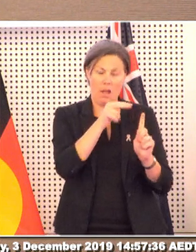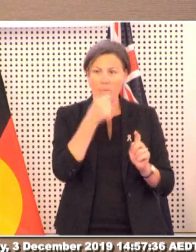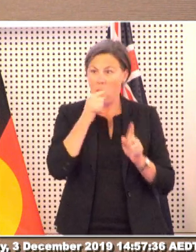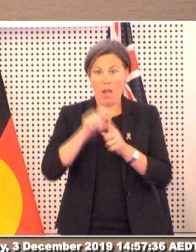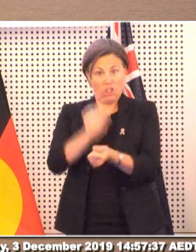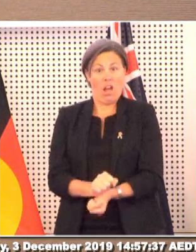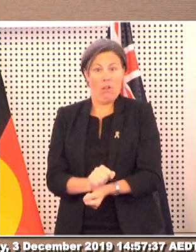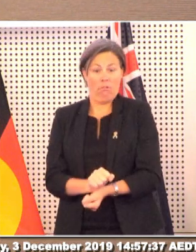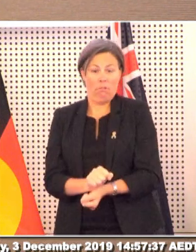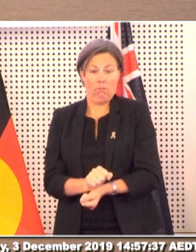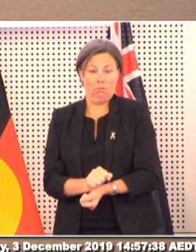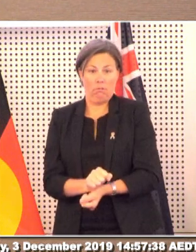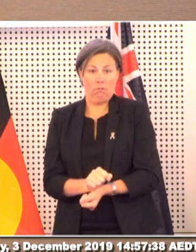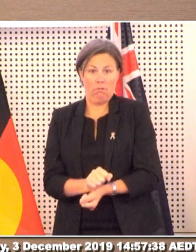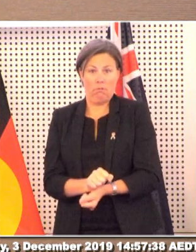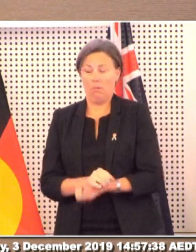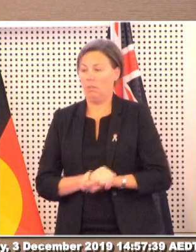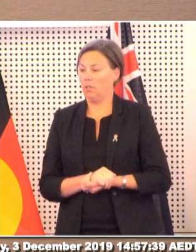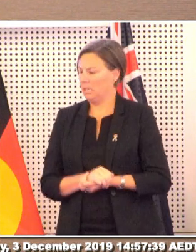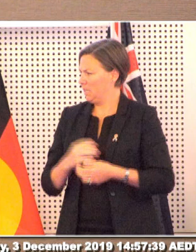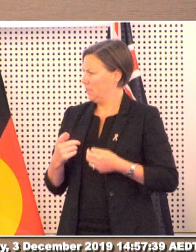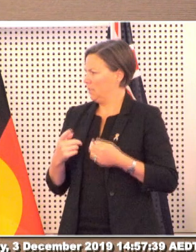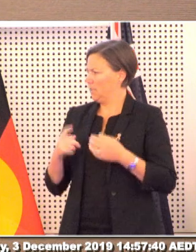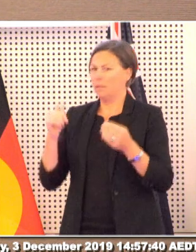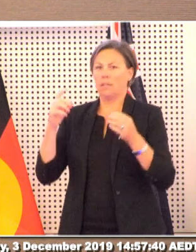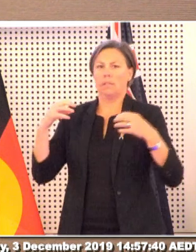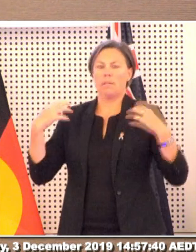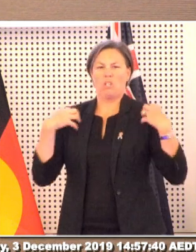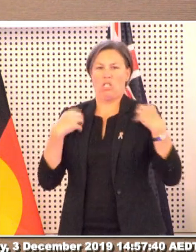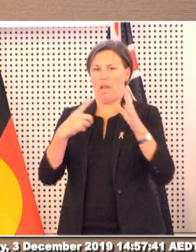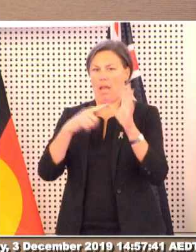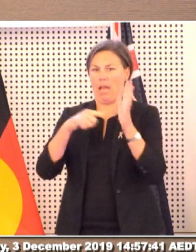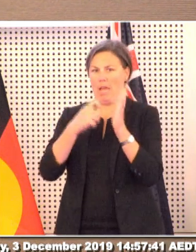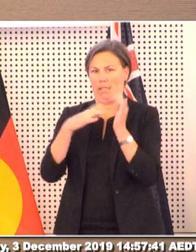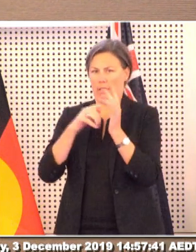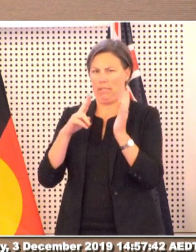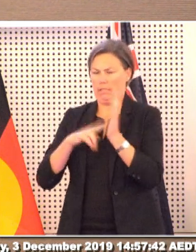Could I go back to the point you made about the NDIS plans,